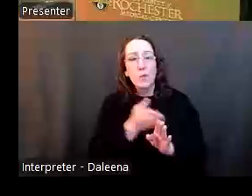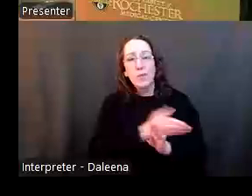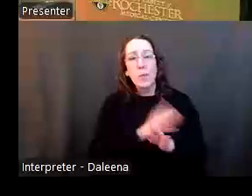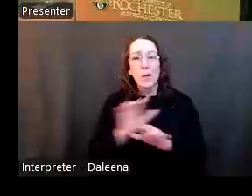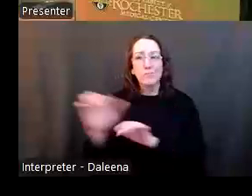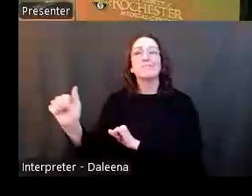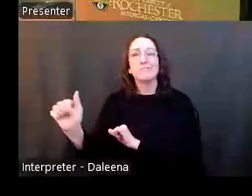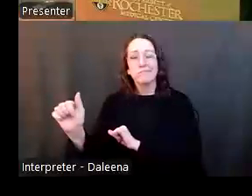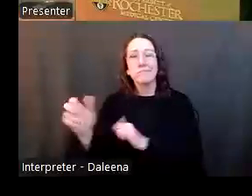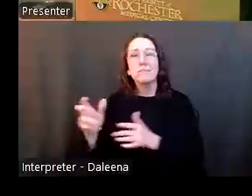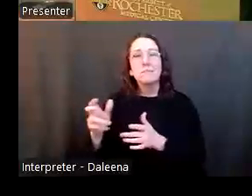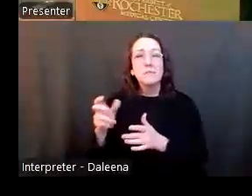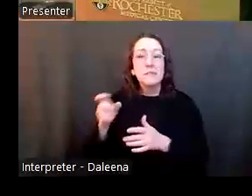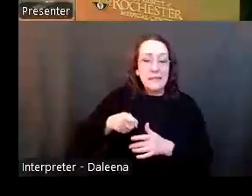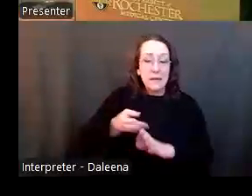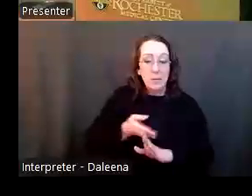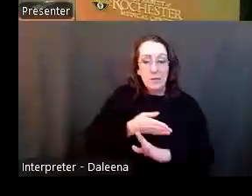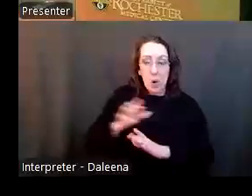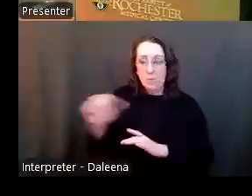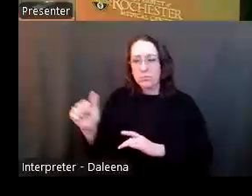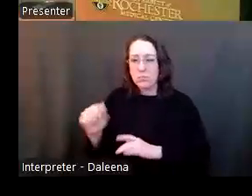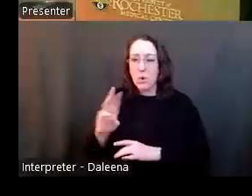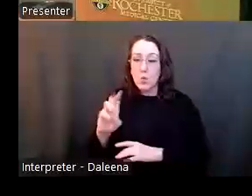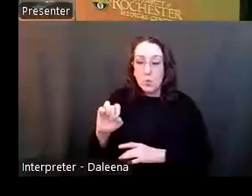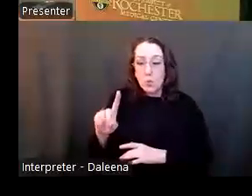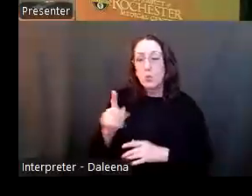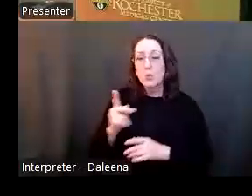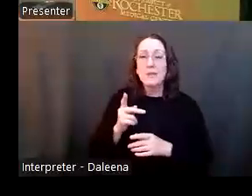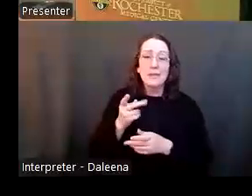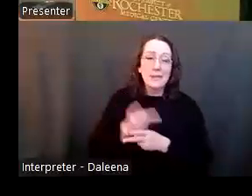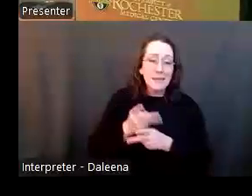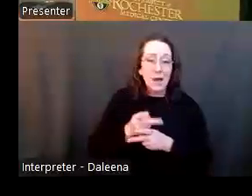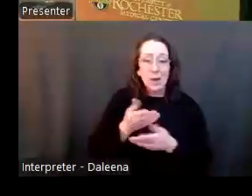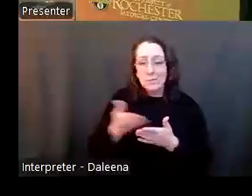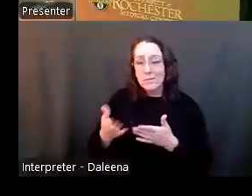they need anything before they go so additional wound care supplies extra clothing um food a food